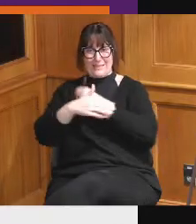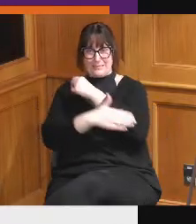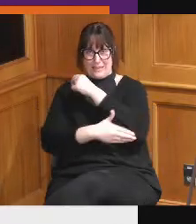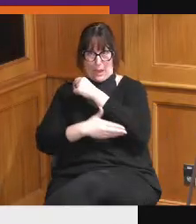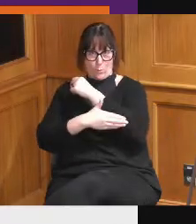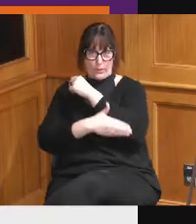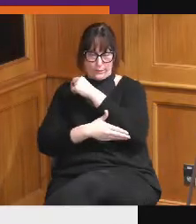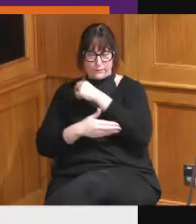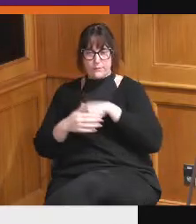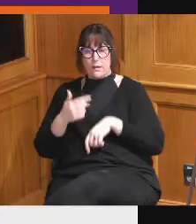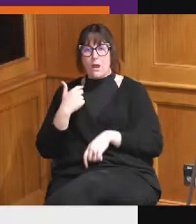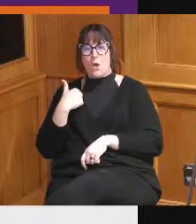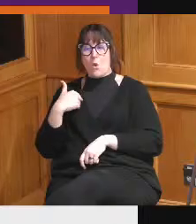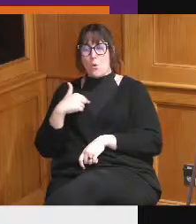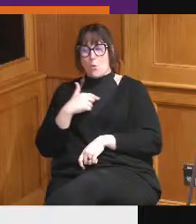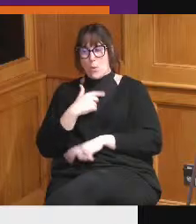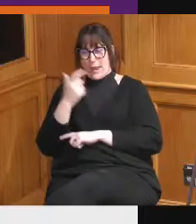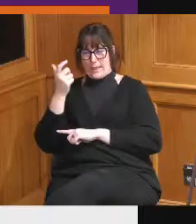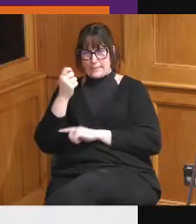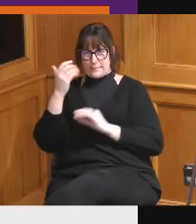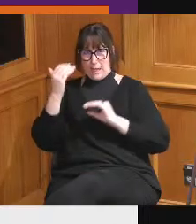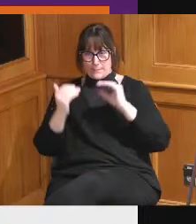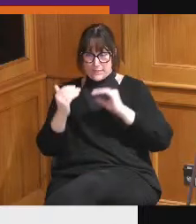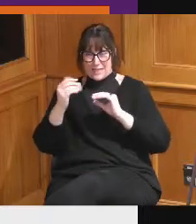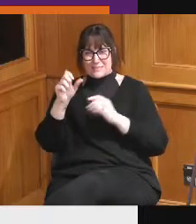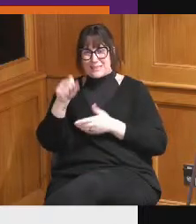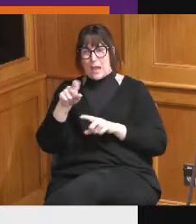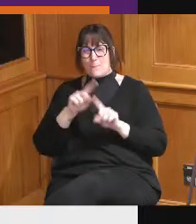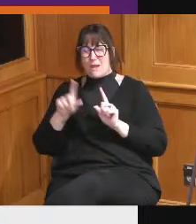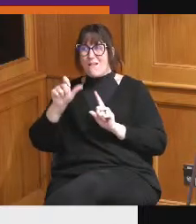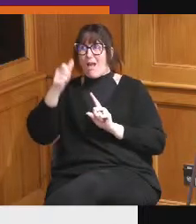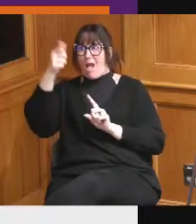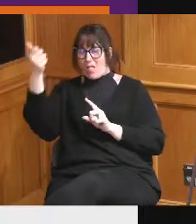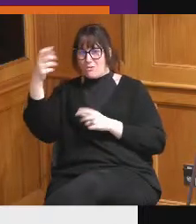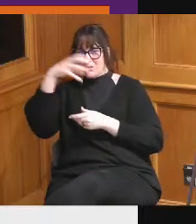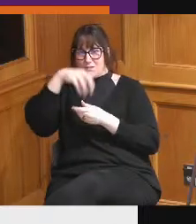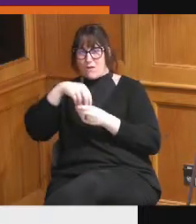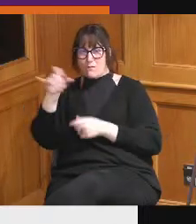subsidizing this there's Pro there's often times other subsidy involved like the port having to